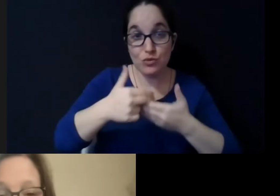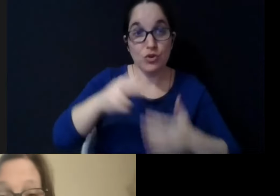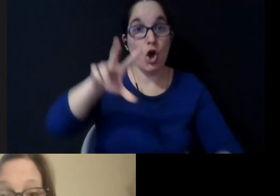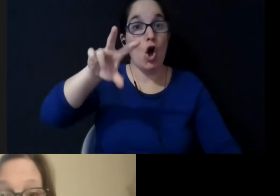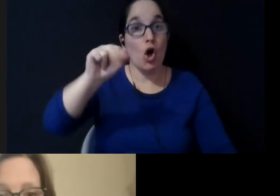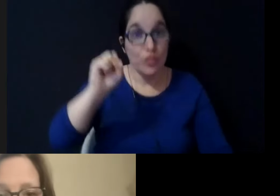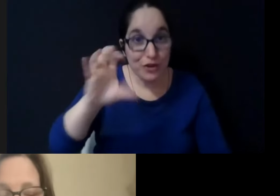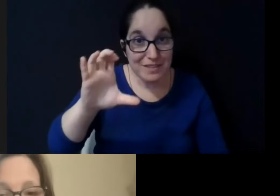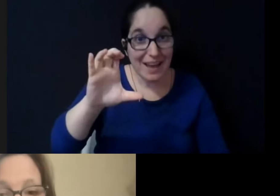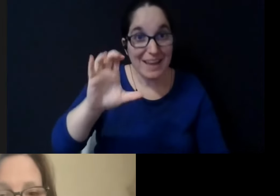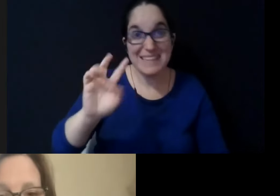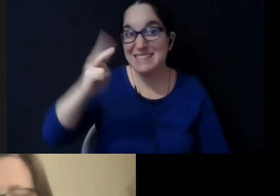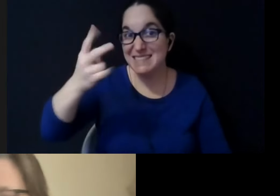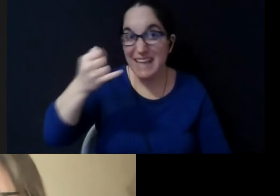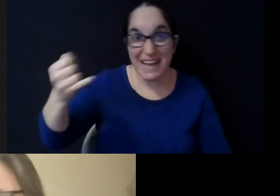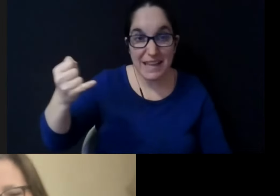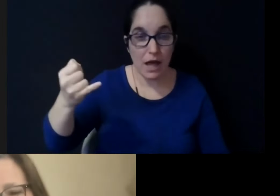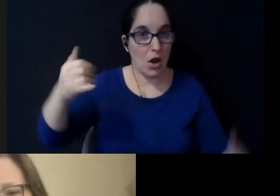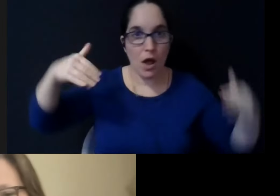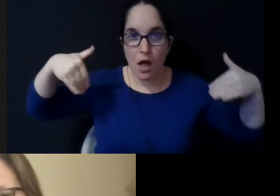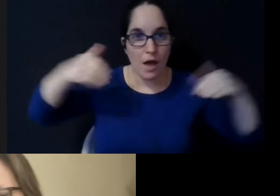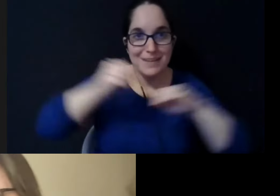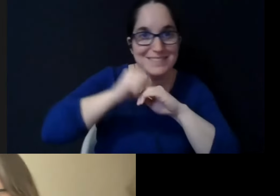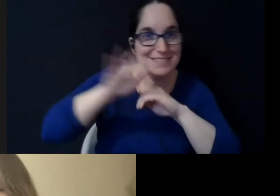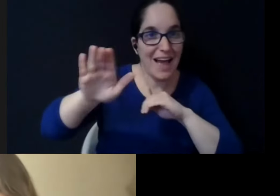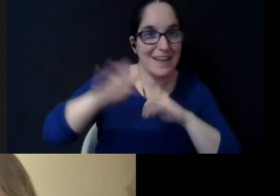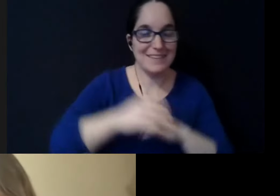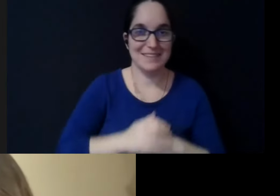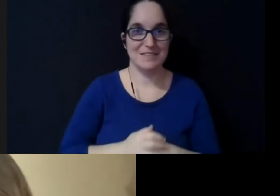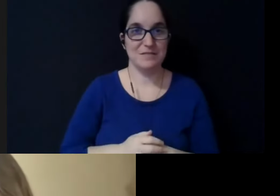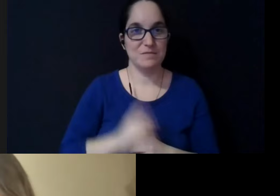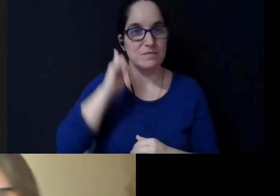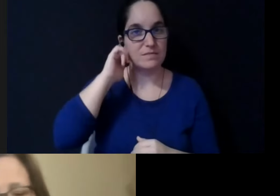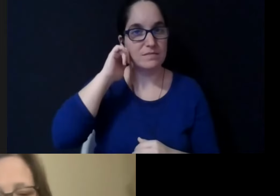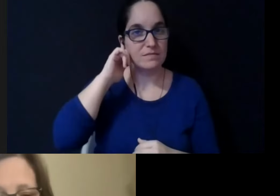the second line, but don't send it yet. Just write it in the chat but, do not send it.